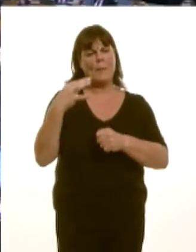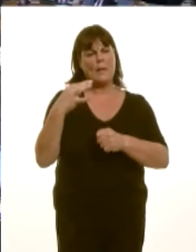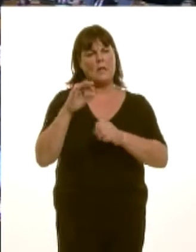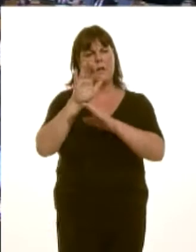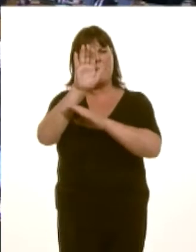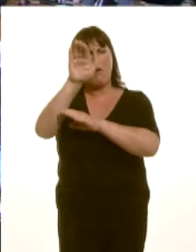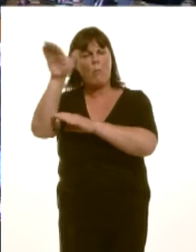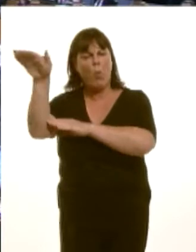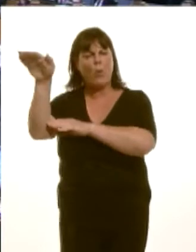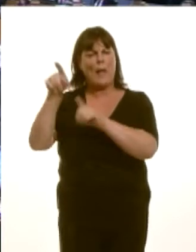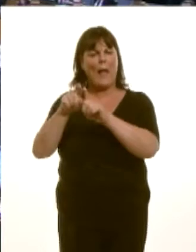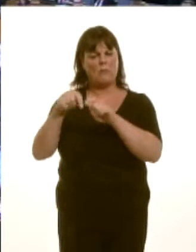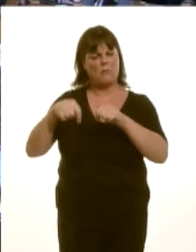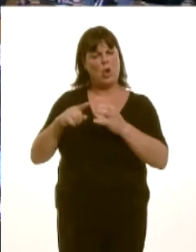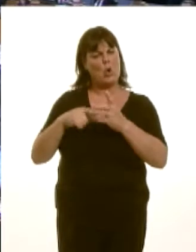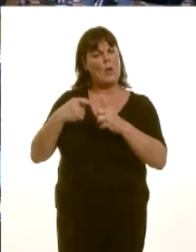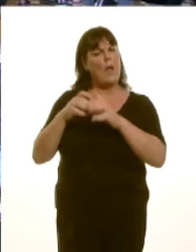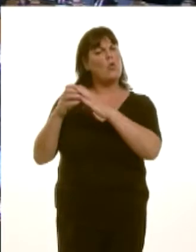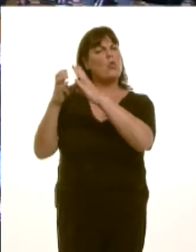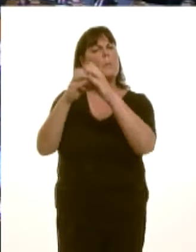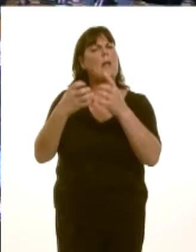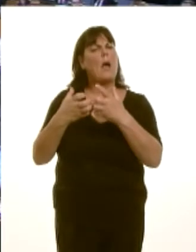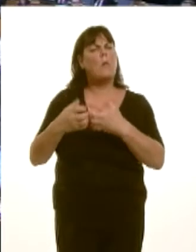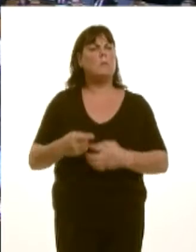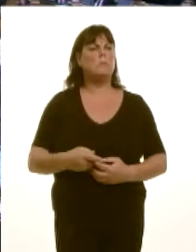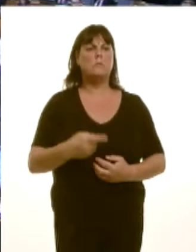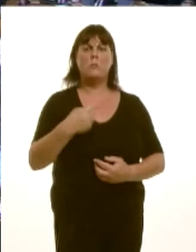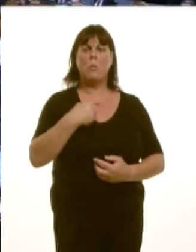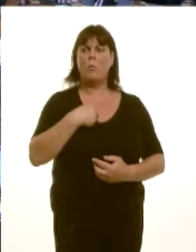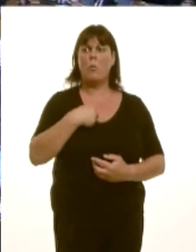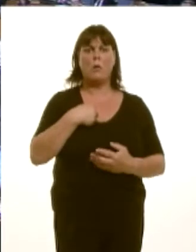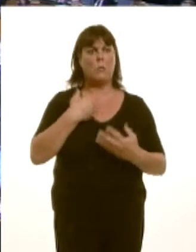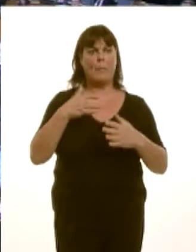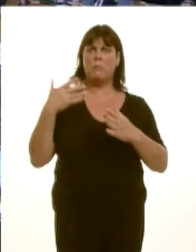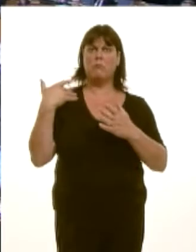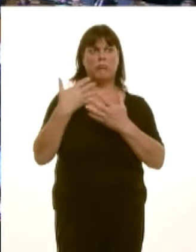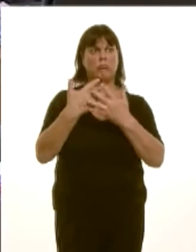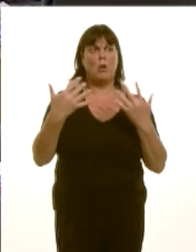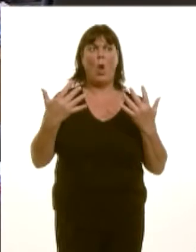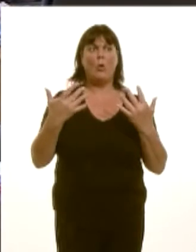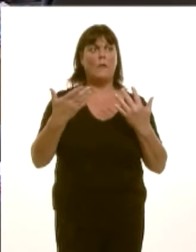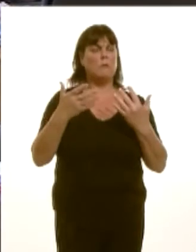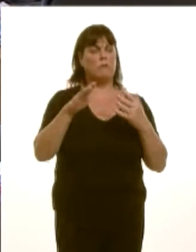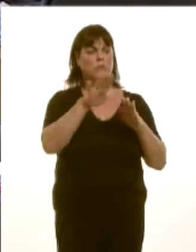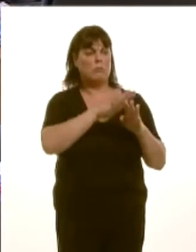OAQ(4)1842 (FM) Carwyn Jones: Wales is represented at ministerial or official level on a number of UK-wide and international bodies, and our aim, of course,